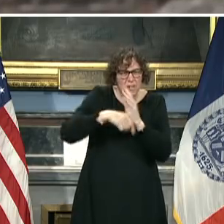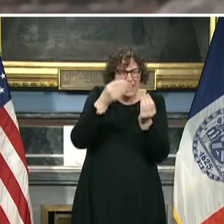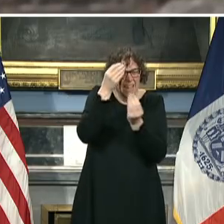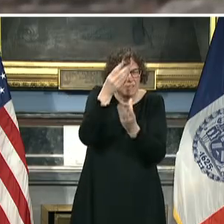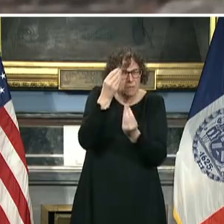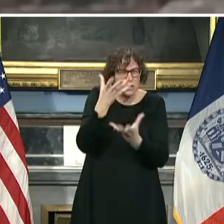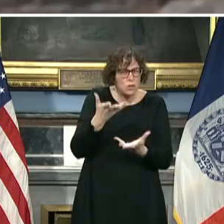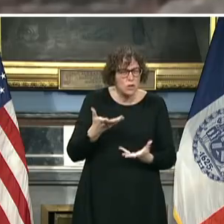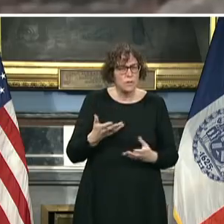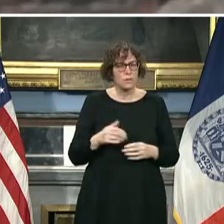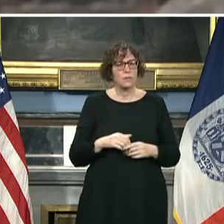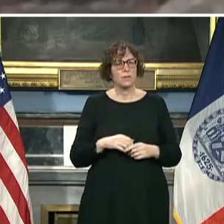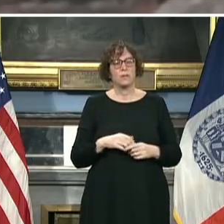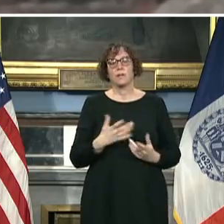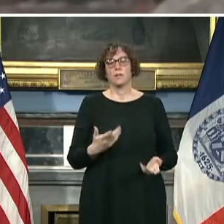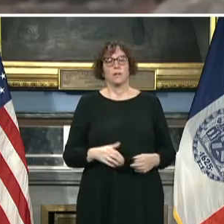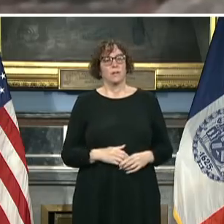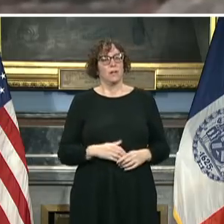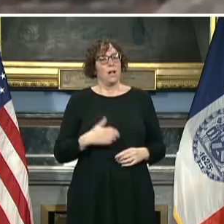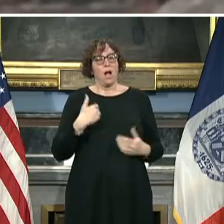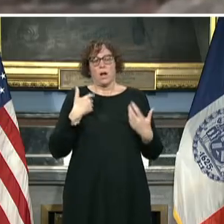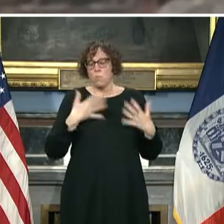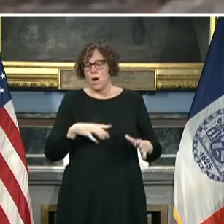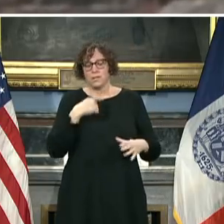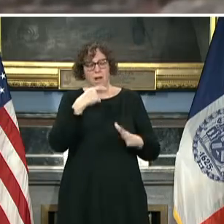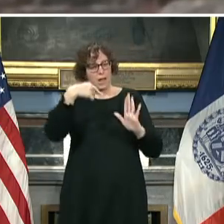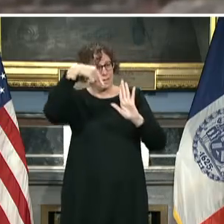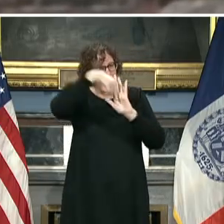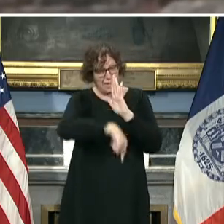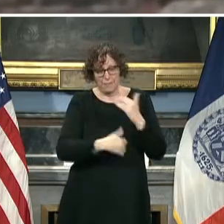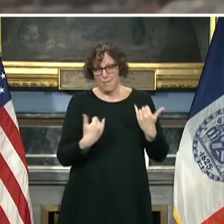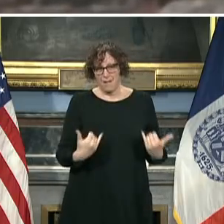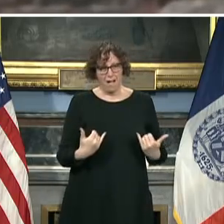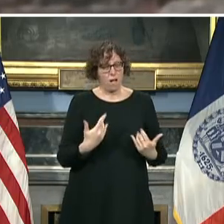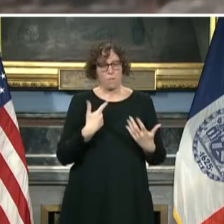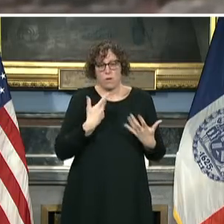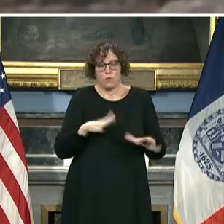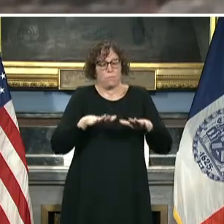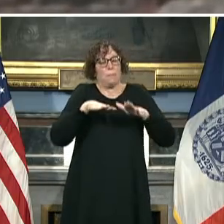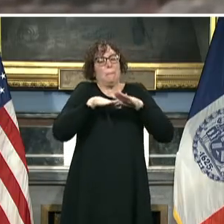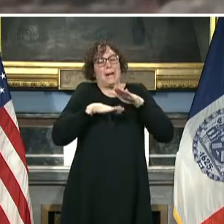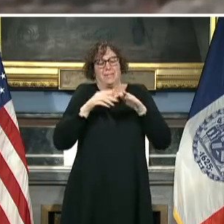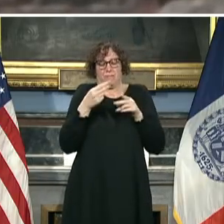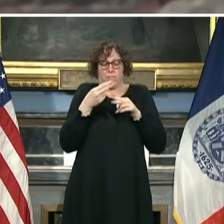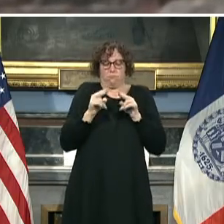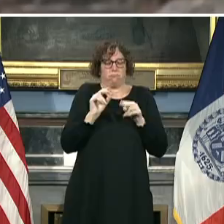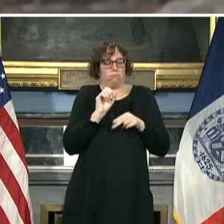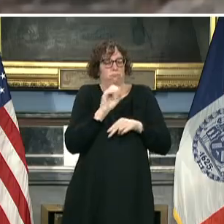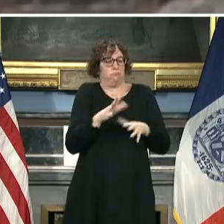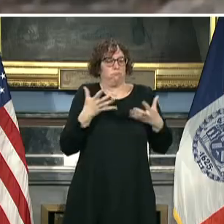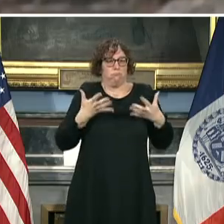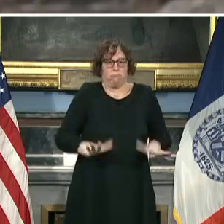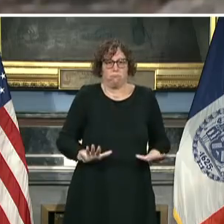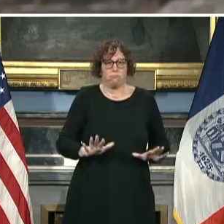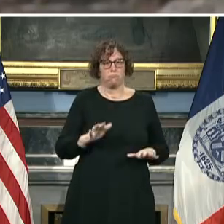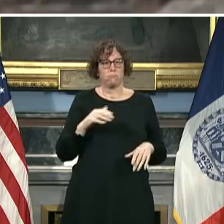MEAN EXACTLY? ARE YOU TALKING ABOUT PUBLIC CEMETERIES? AGN,AI ITIS WHAT IT SAYS. IF WE NEED TO DO